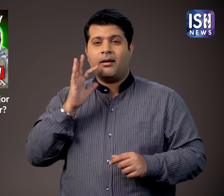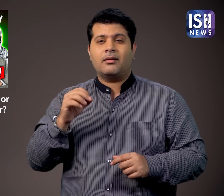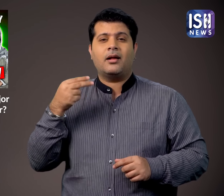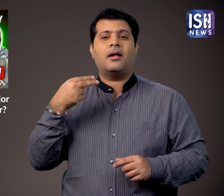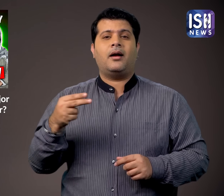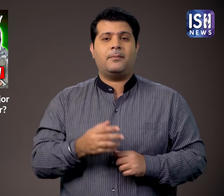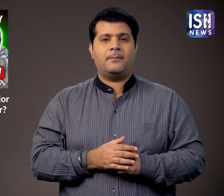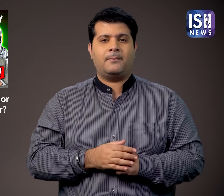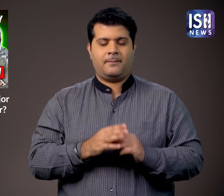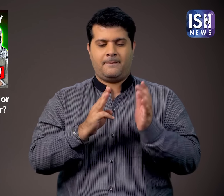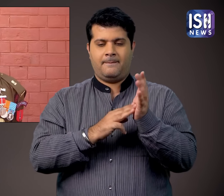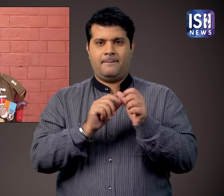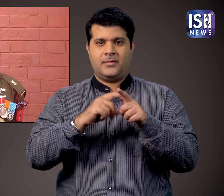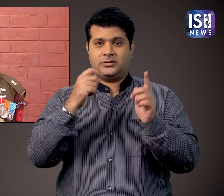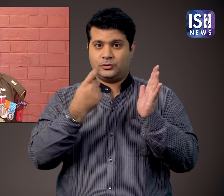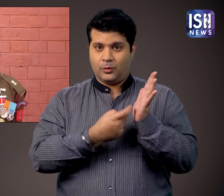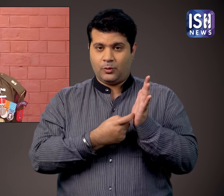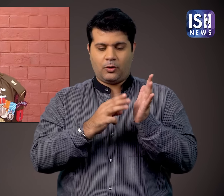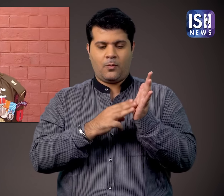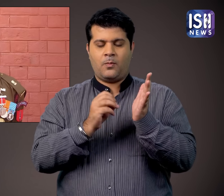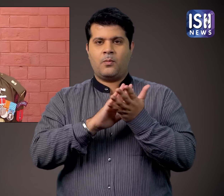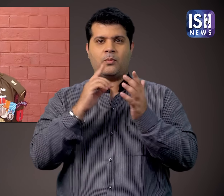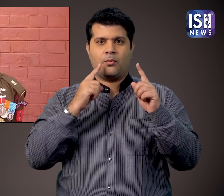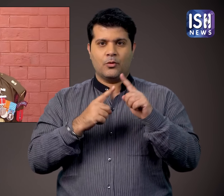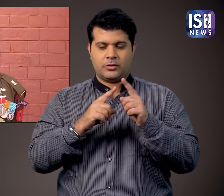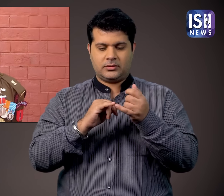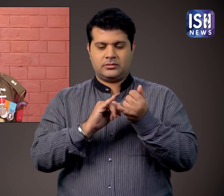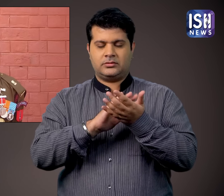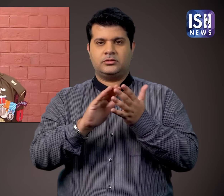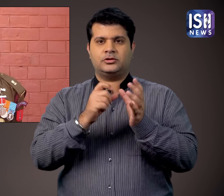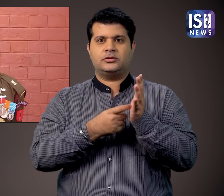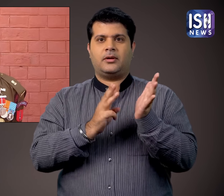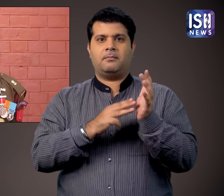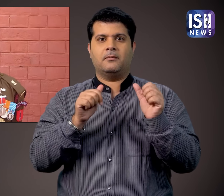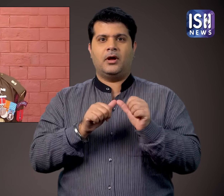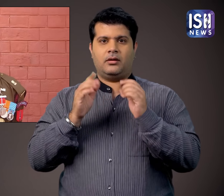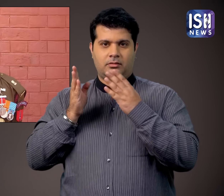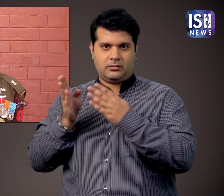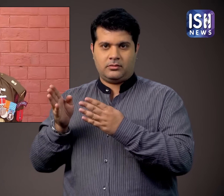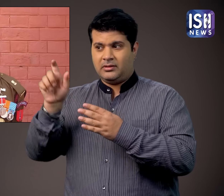His real name was Major Mohit Sharma.